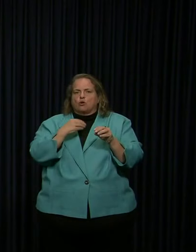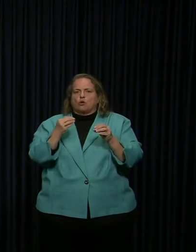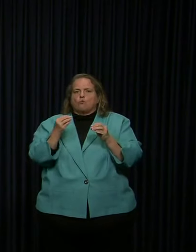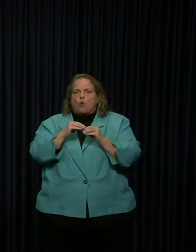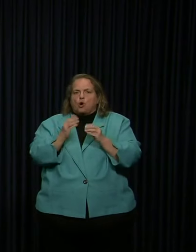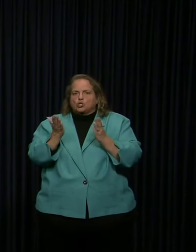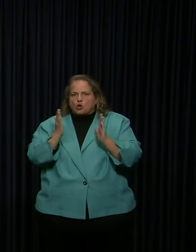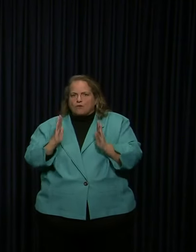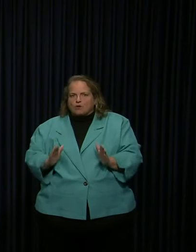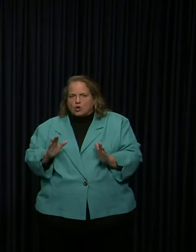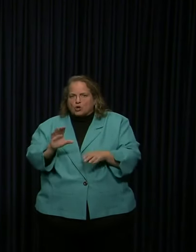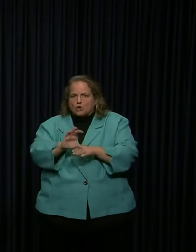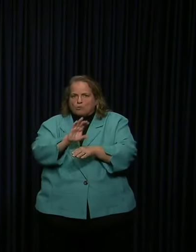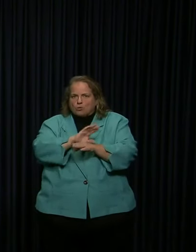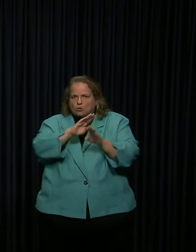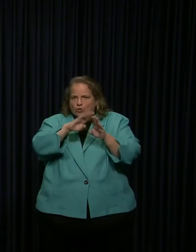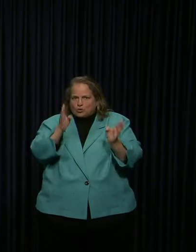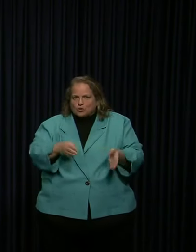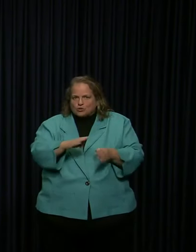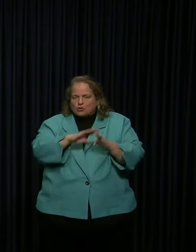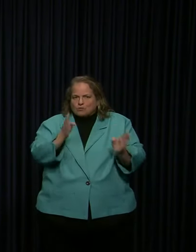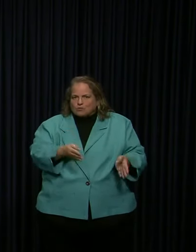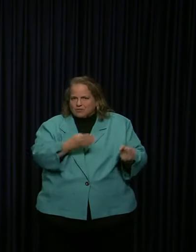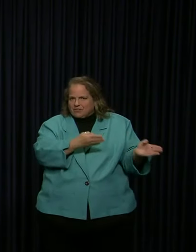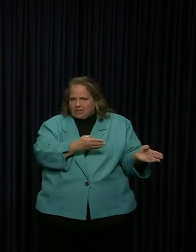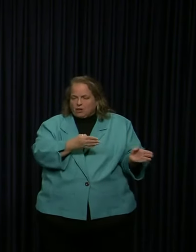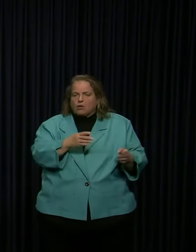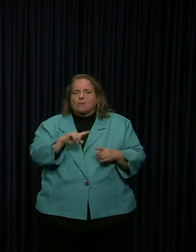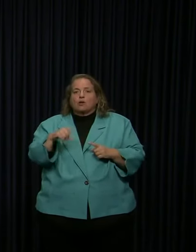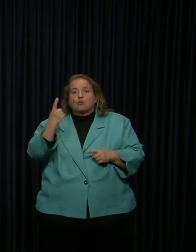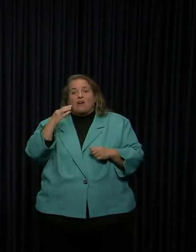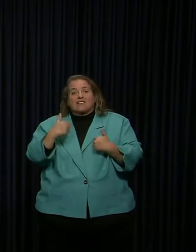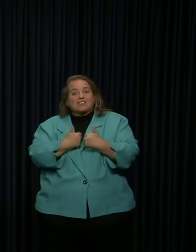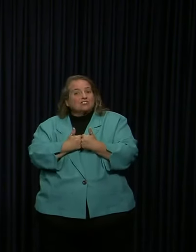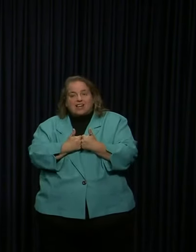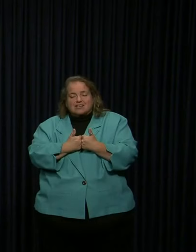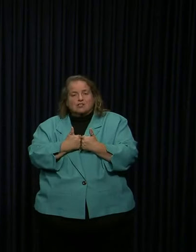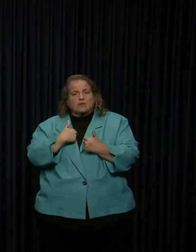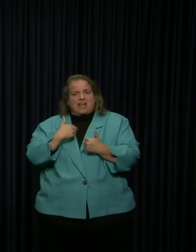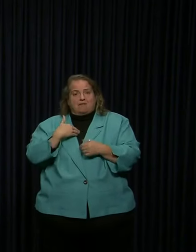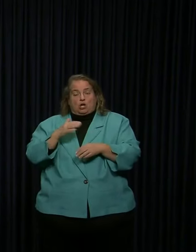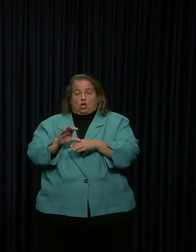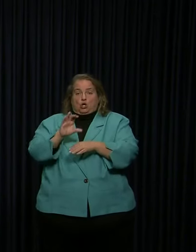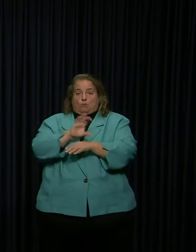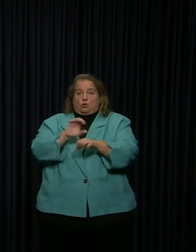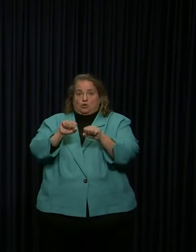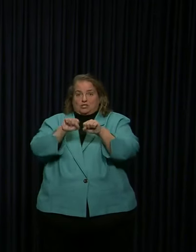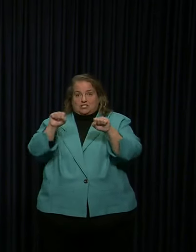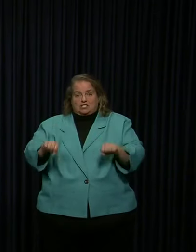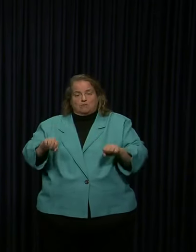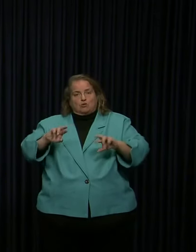IT HAS INCREASED, MAYBE NOT EXPONENTIALLY, BUT REALLY